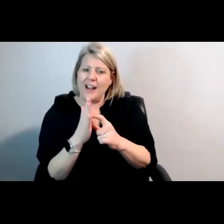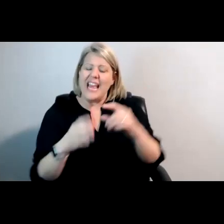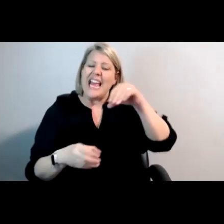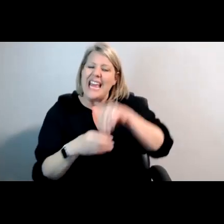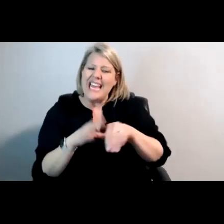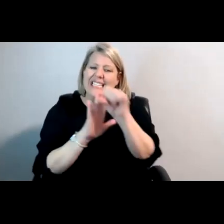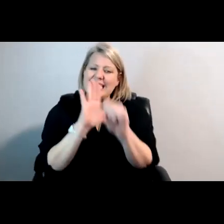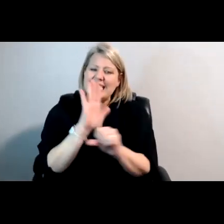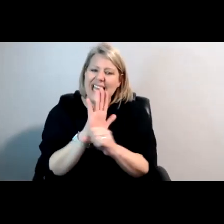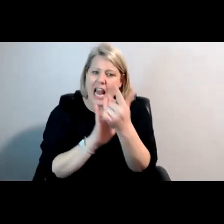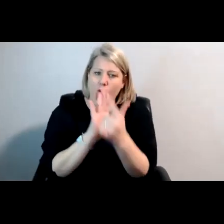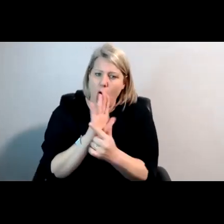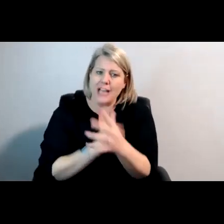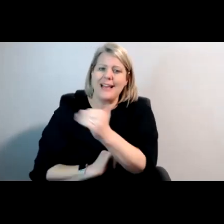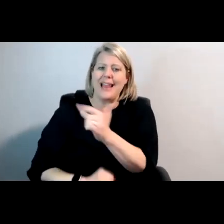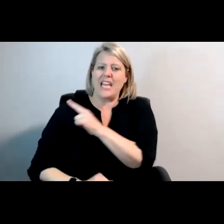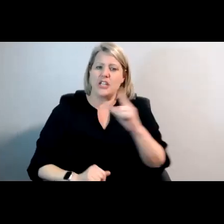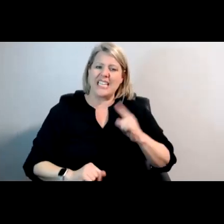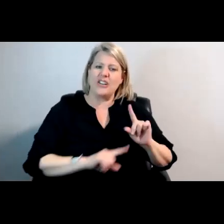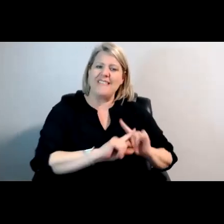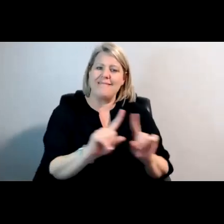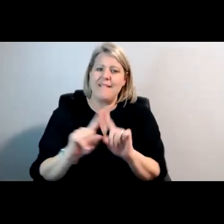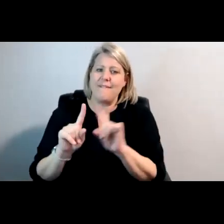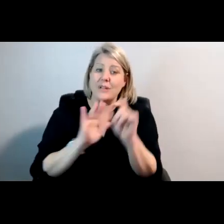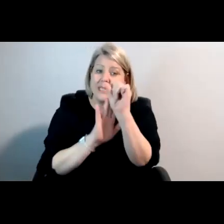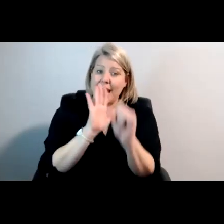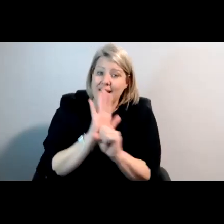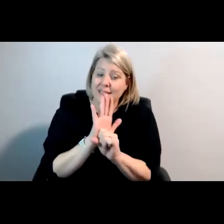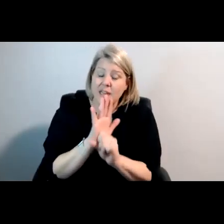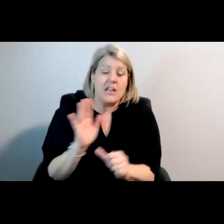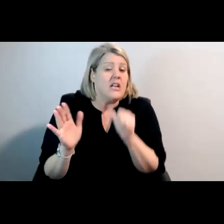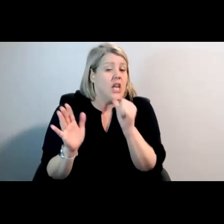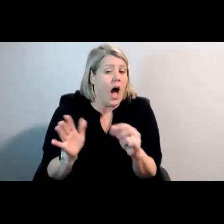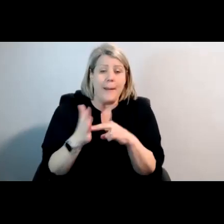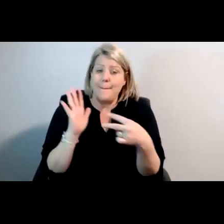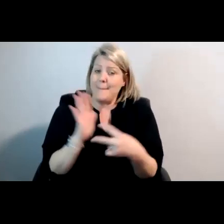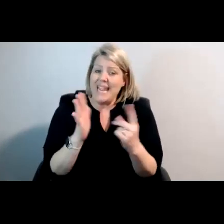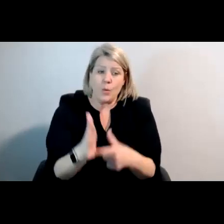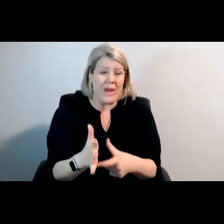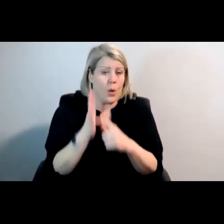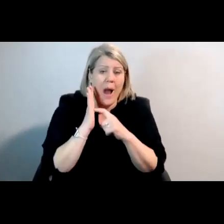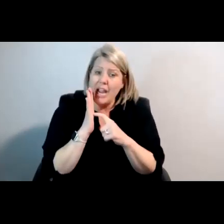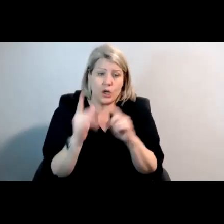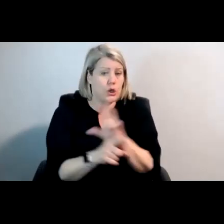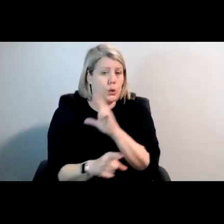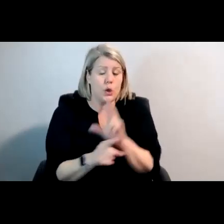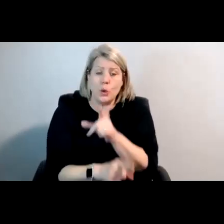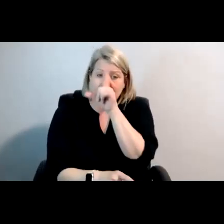and in legislatures in the different states. And that's again, not to say that you require a change in state law to use supported decision-making,